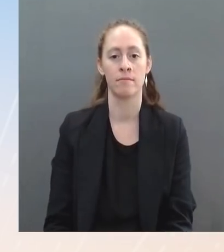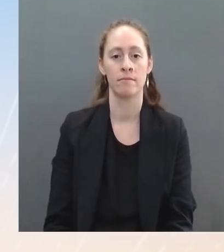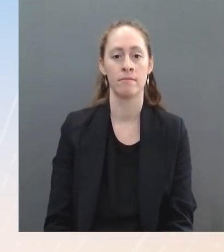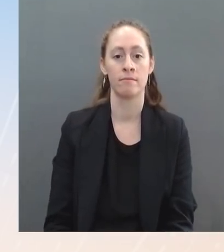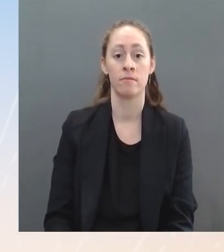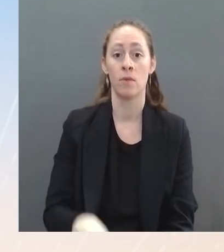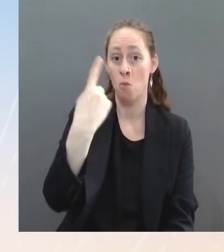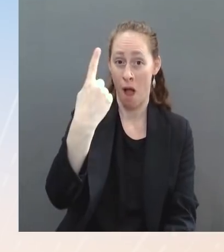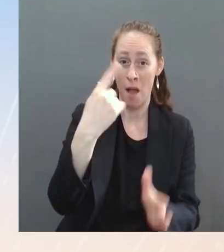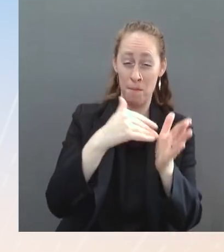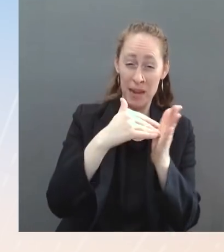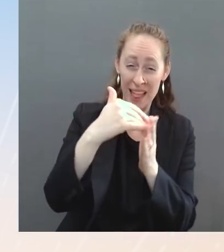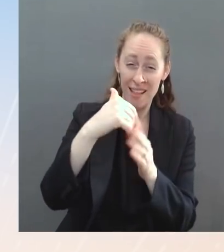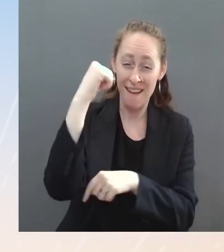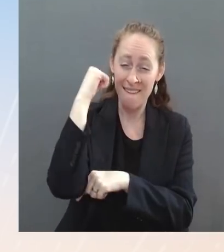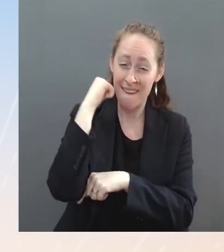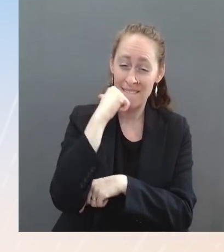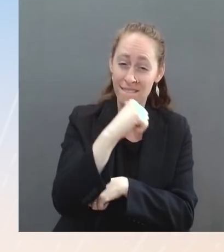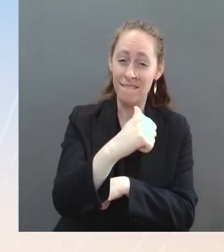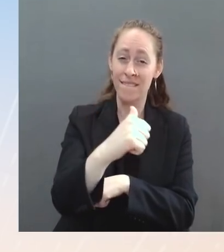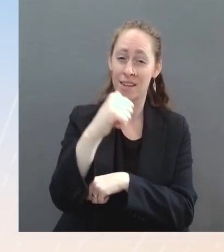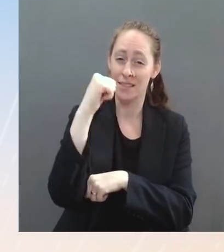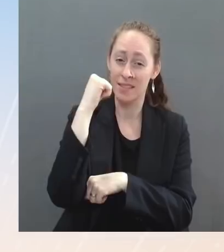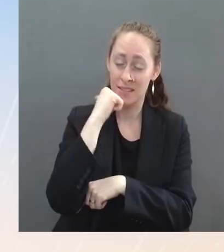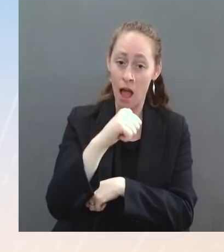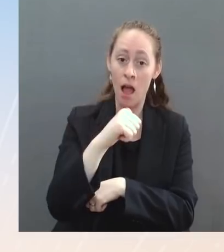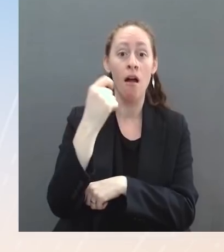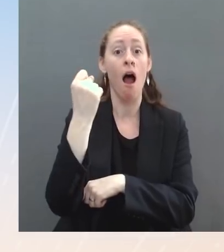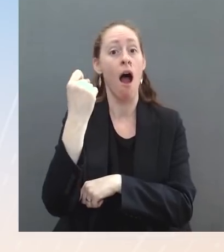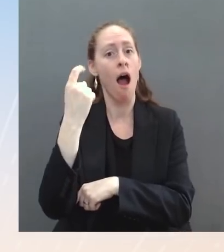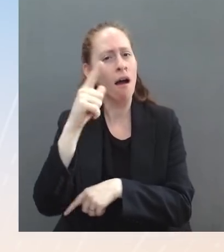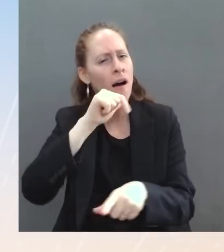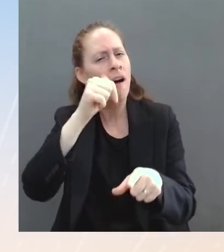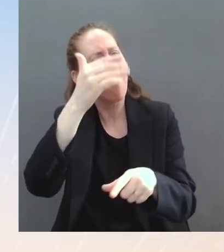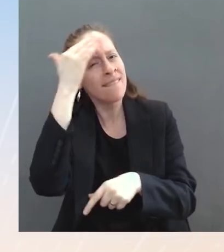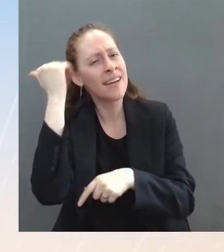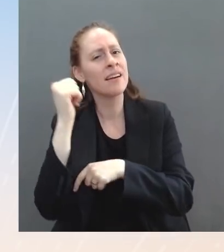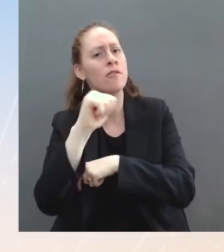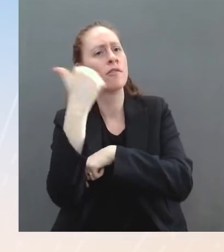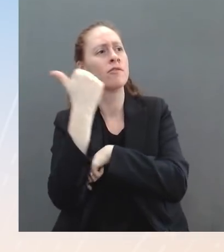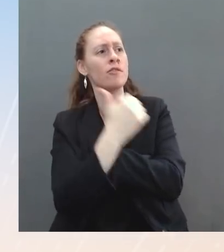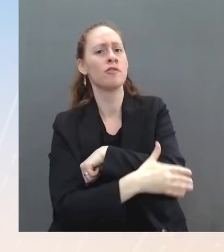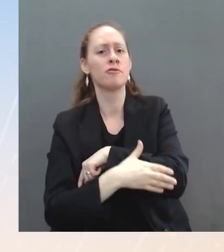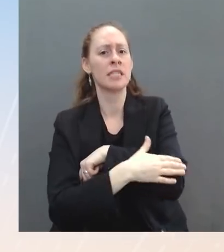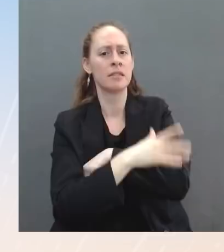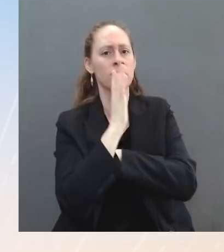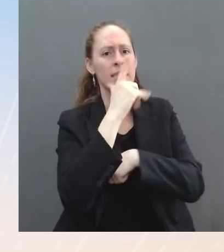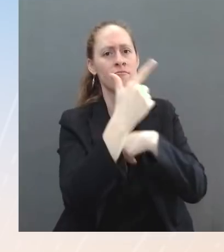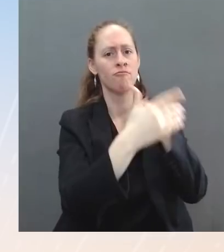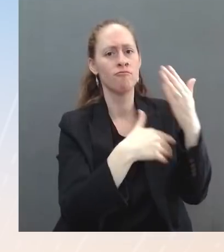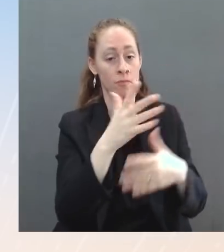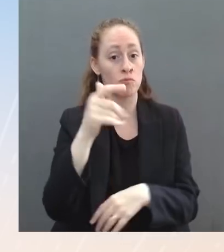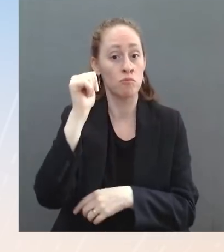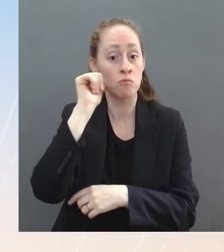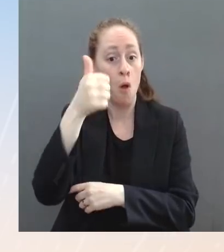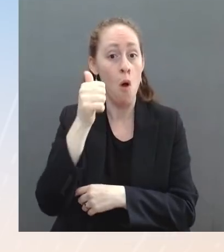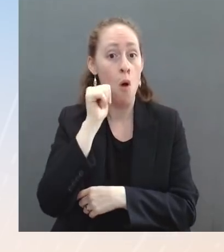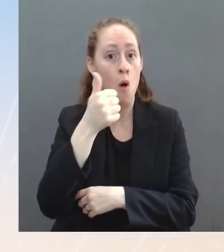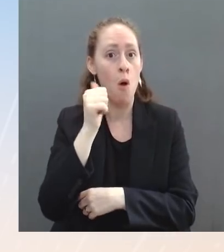there is a meeting tomorrow morning of the International Energy Agency in Paris, an emergency meeting. And I won't get ahead of the specific commitments